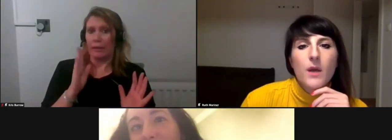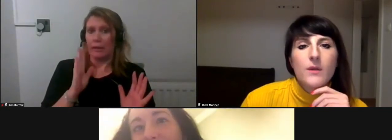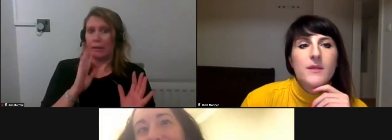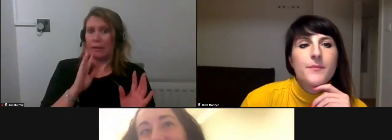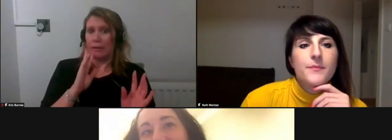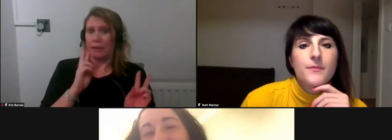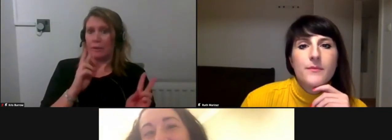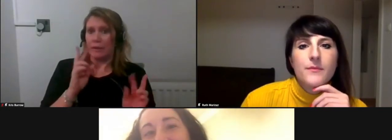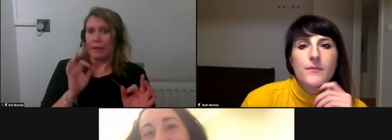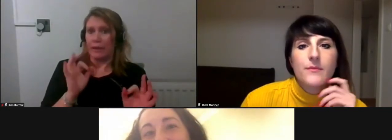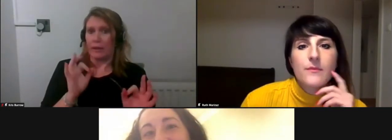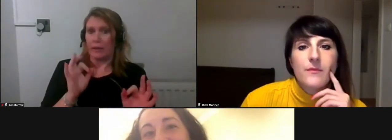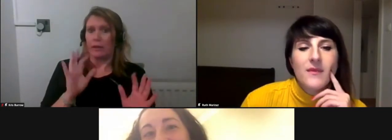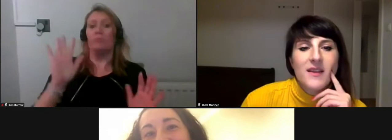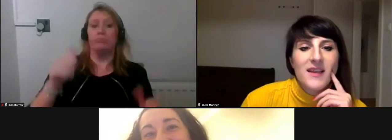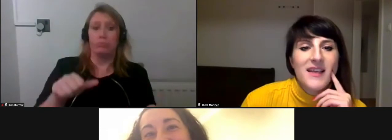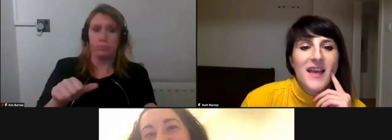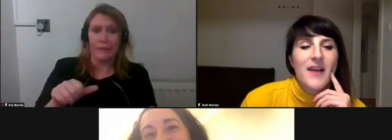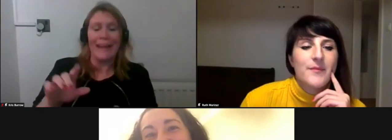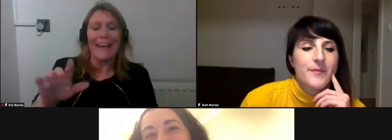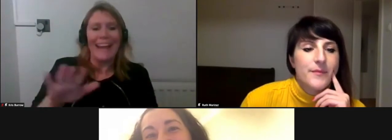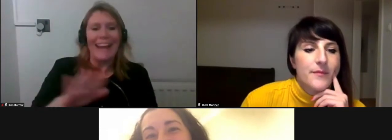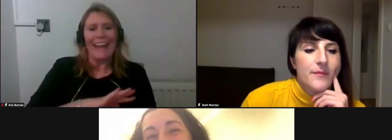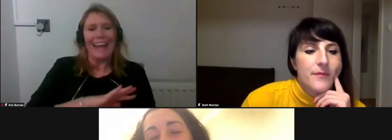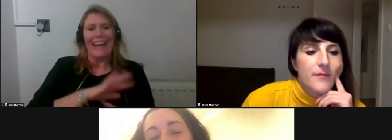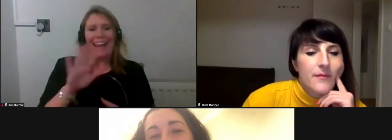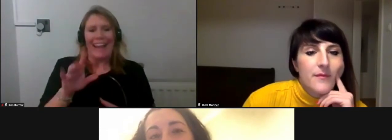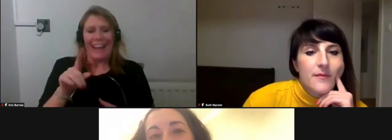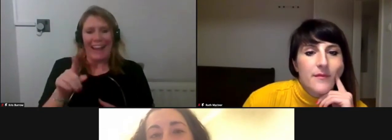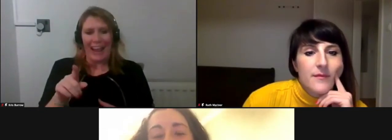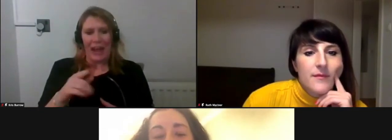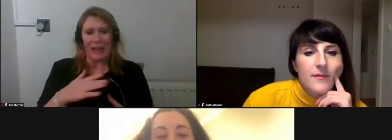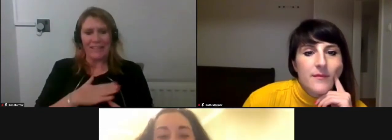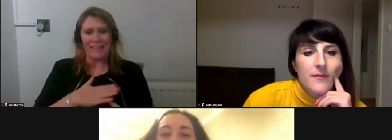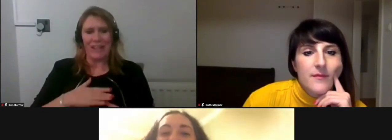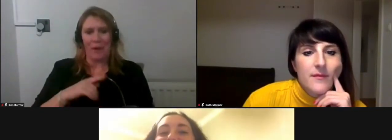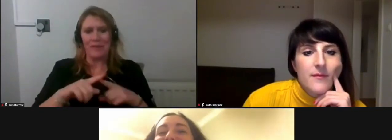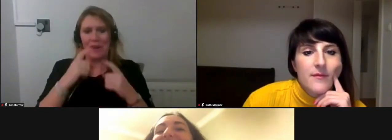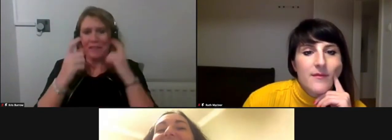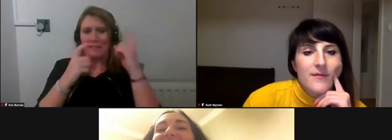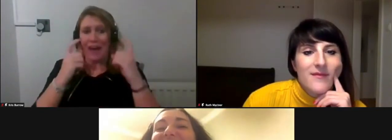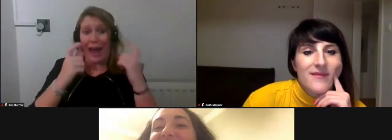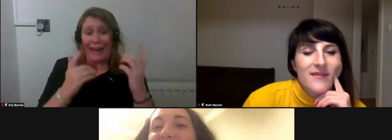Can you hear me now? Yes. I was trying to find myself off